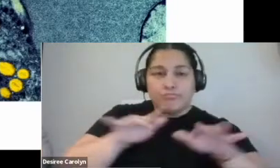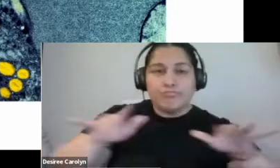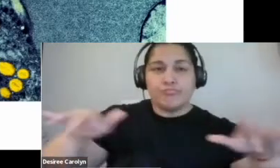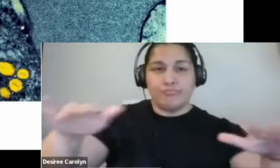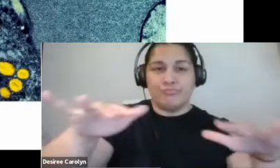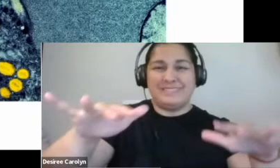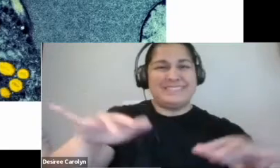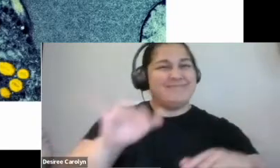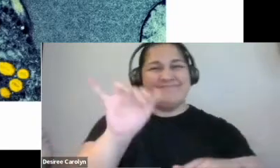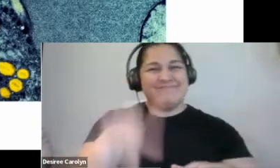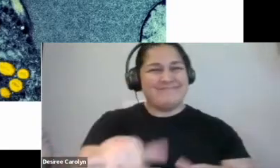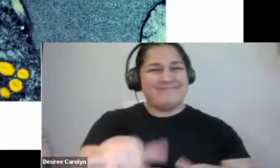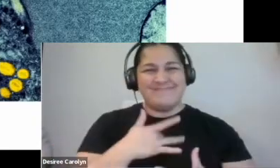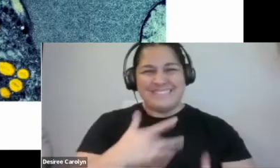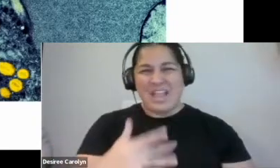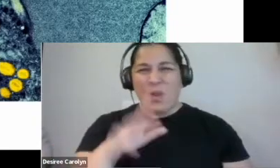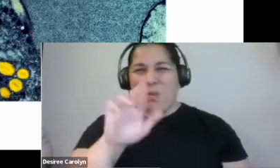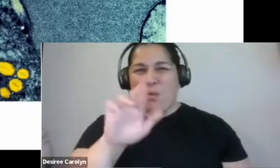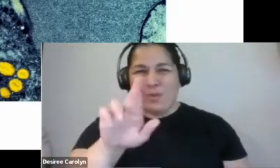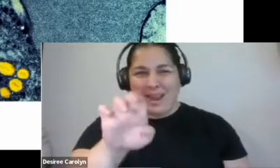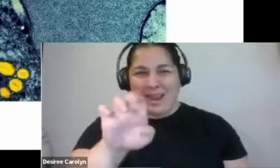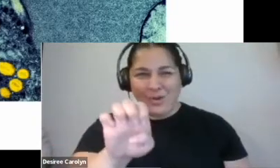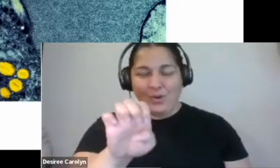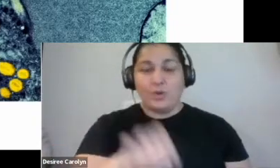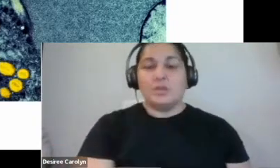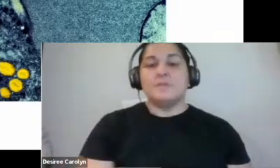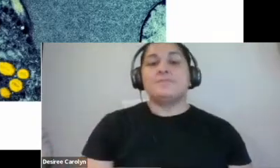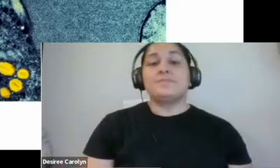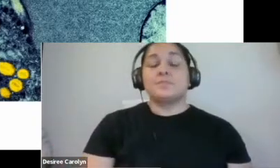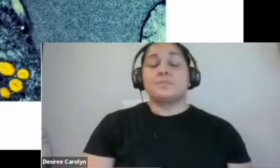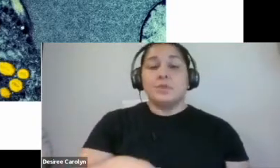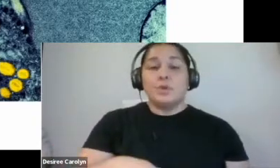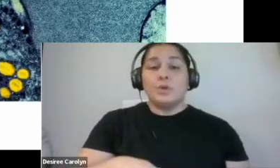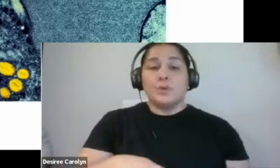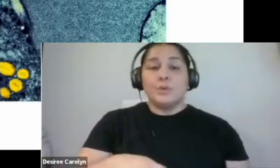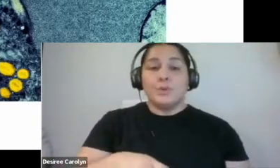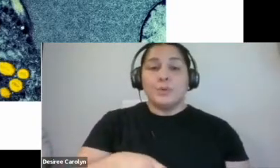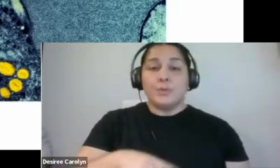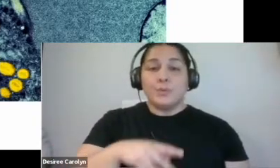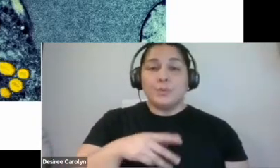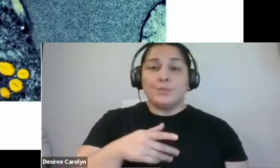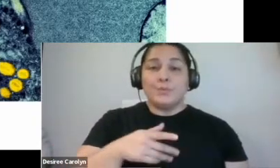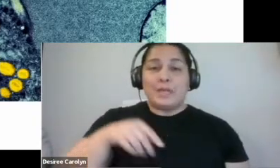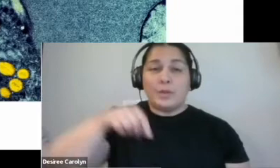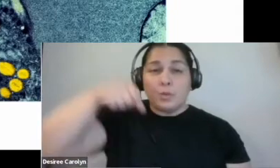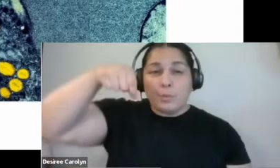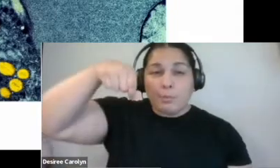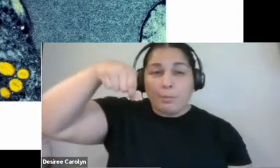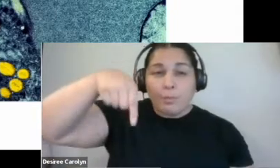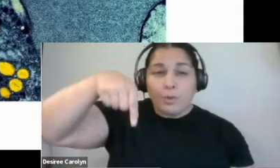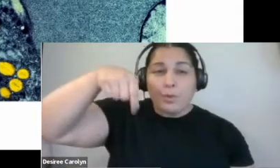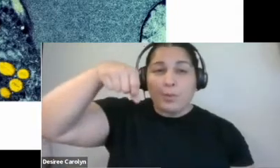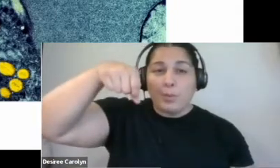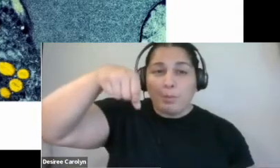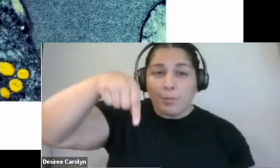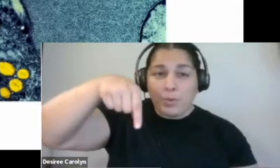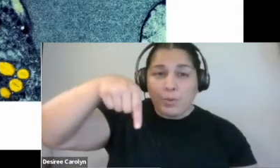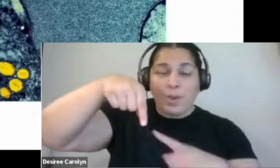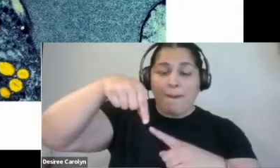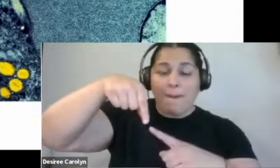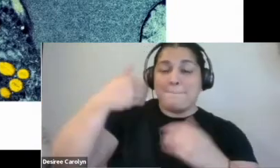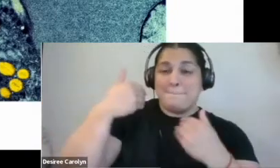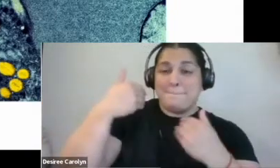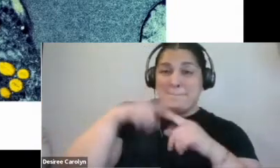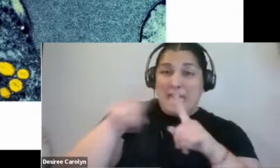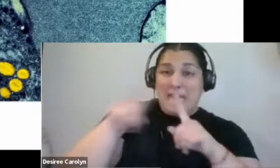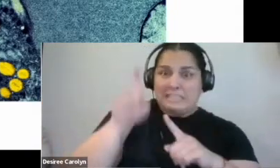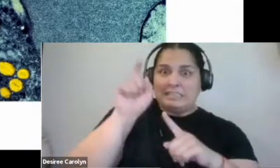of transmission. Droplets require really active exposure for a really long period of time, and it